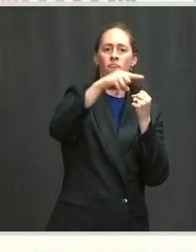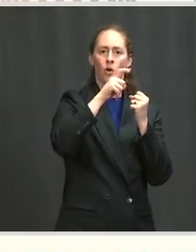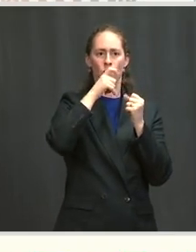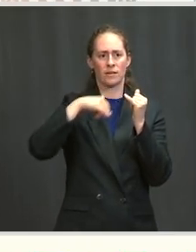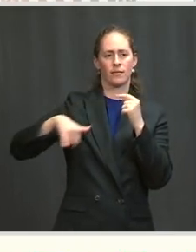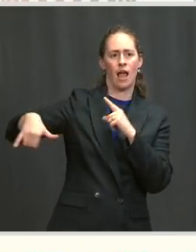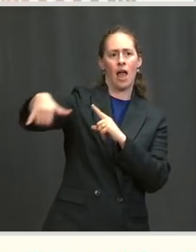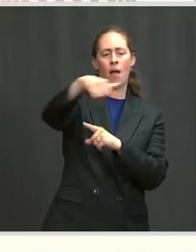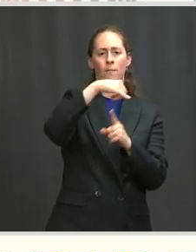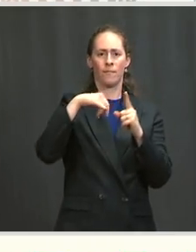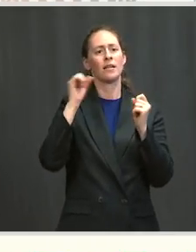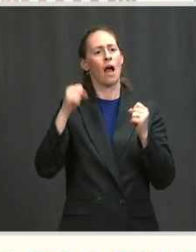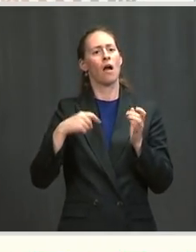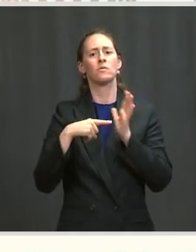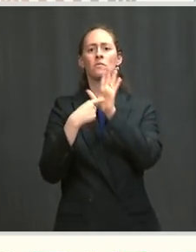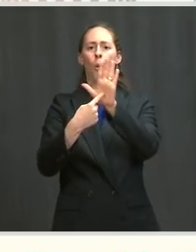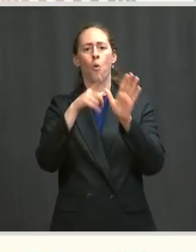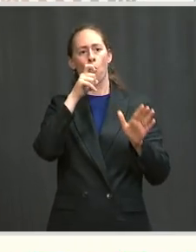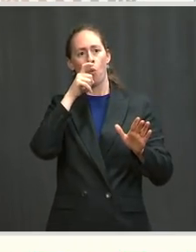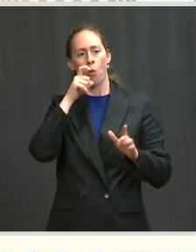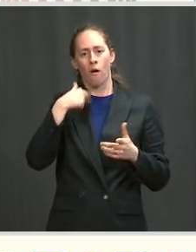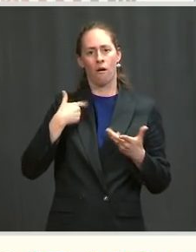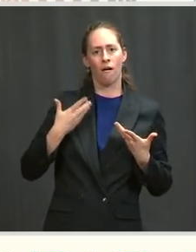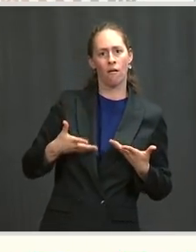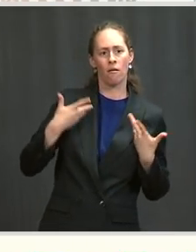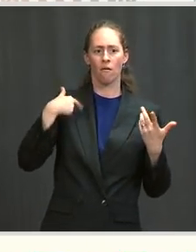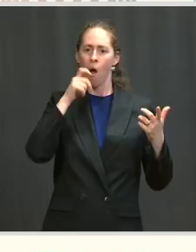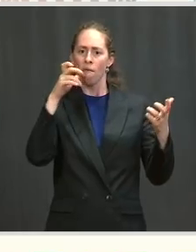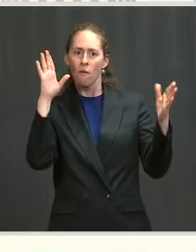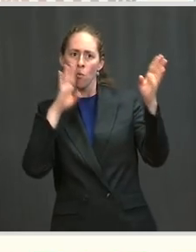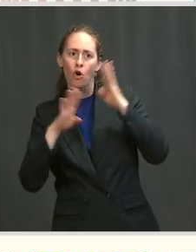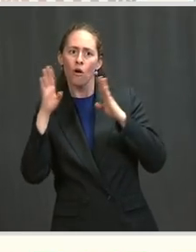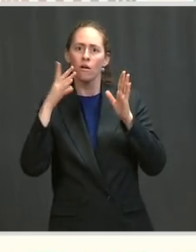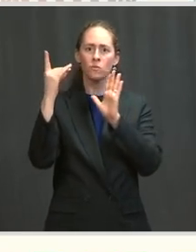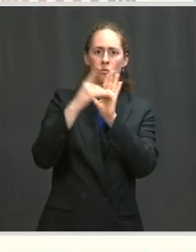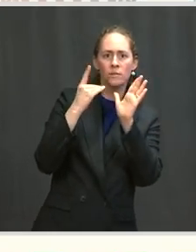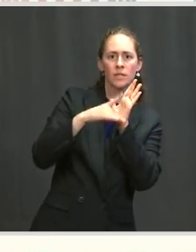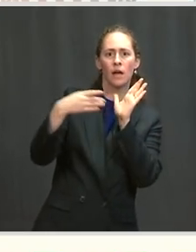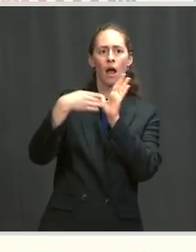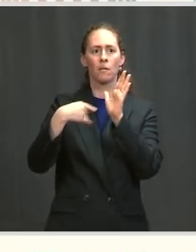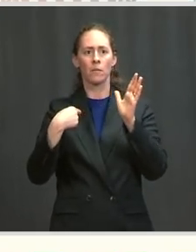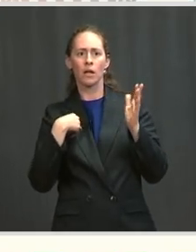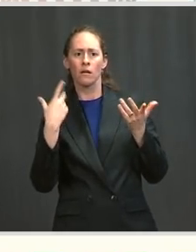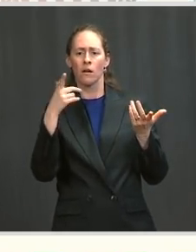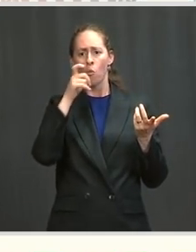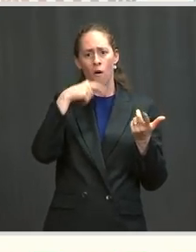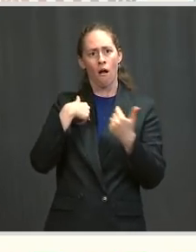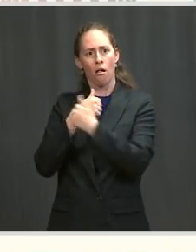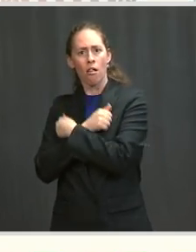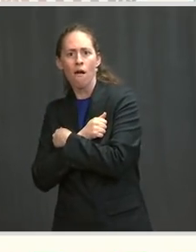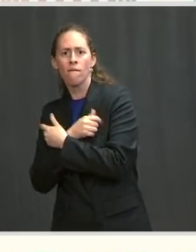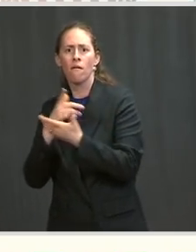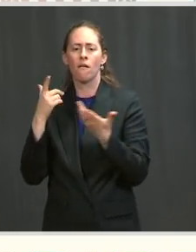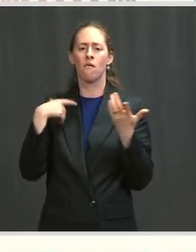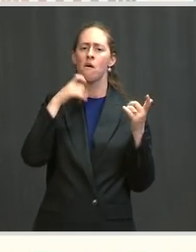without having to worry about discrimination just because of who we are or who we love. I want to thank President Biden